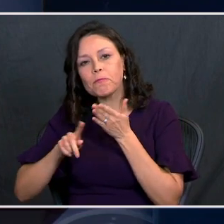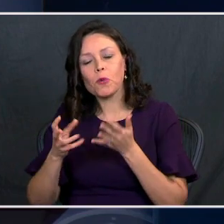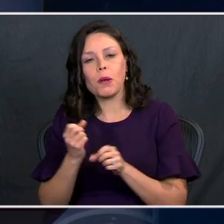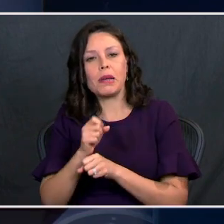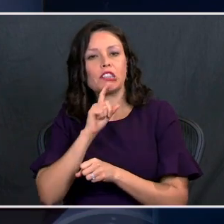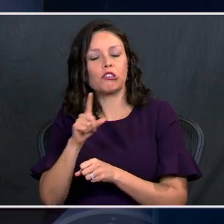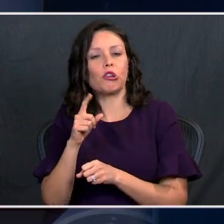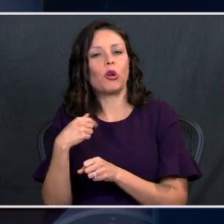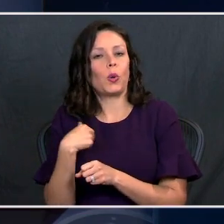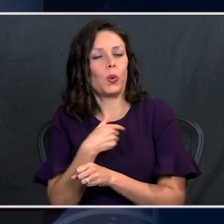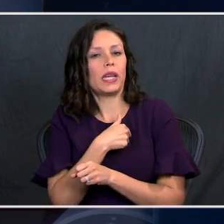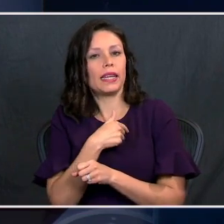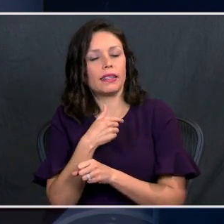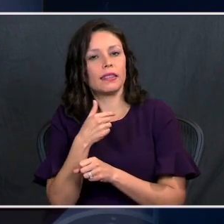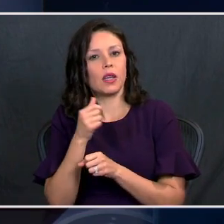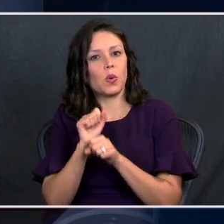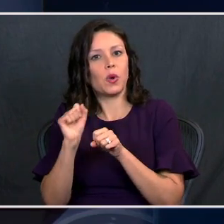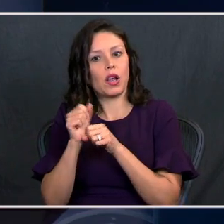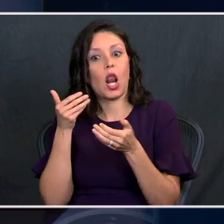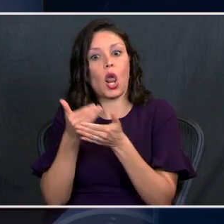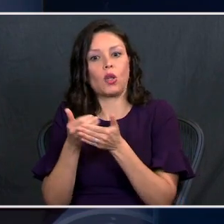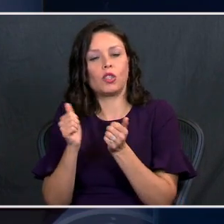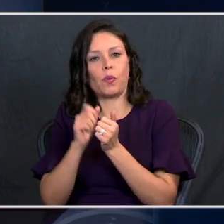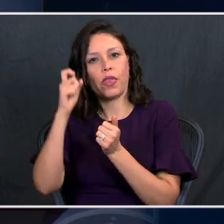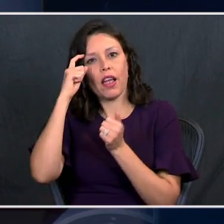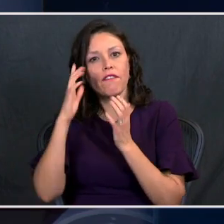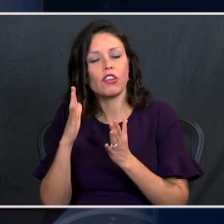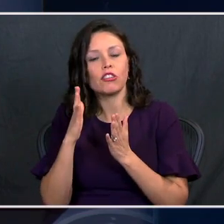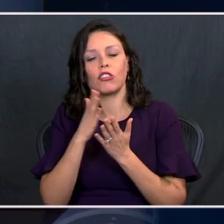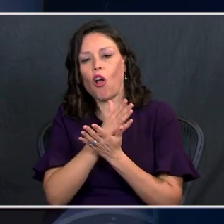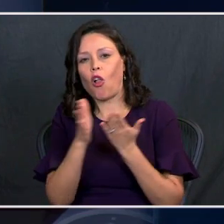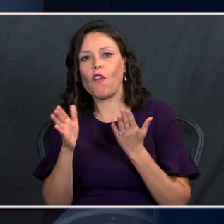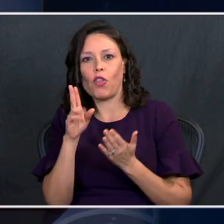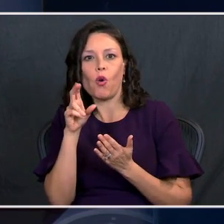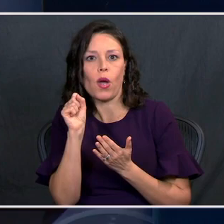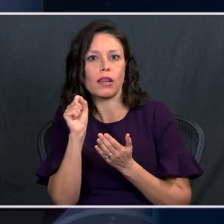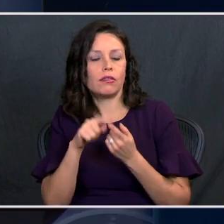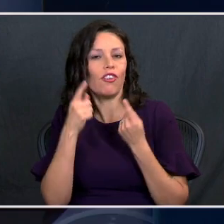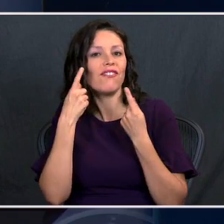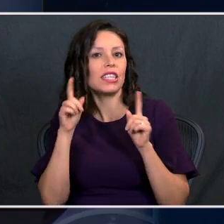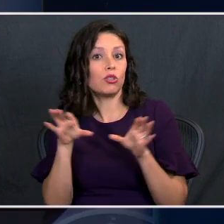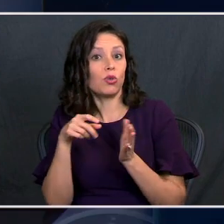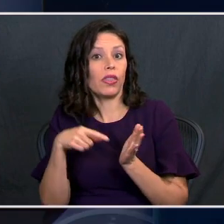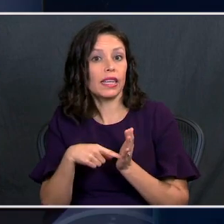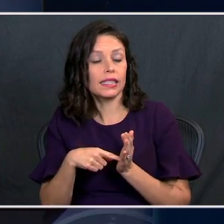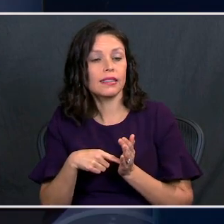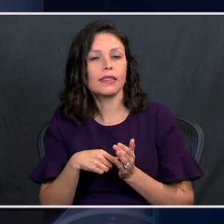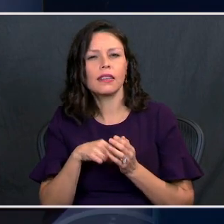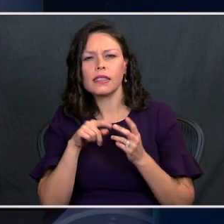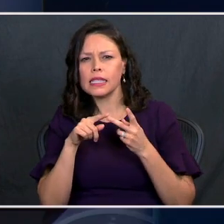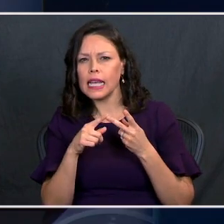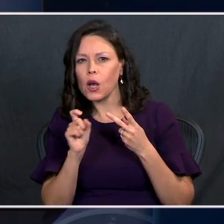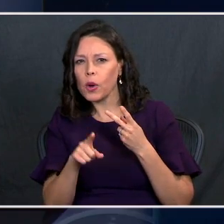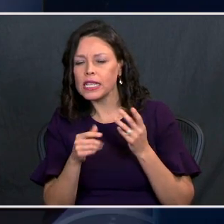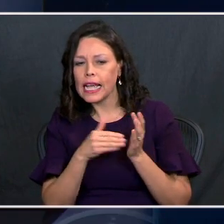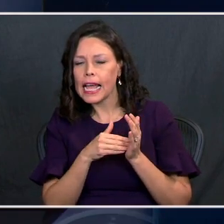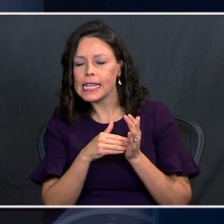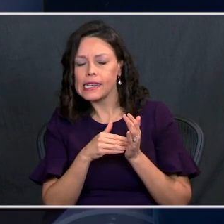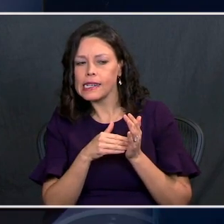that we are working closely with governors across the country to effectively do that. Tell me your second question again. And I know you have one after this, but --